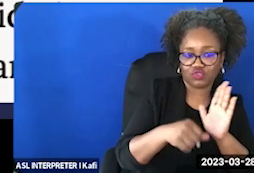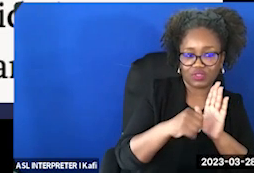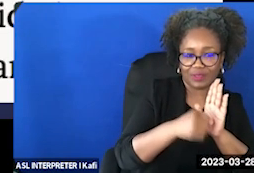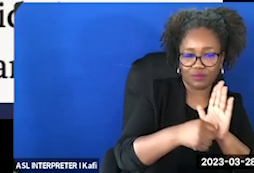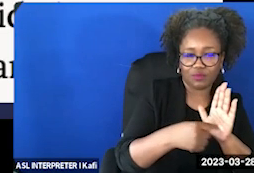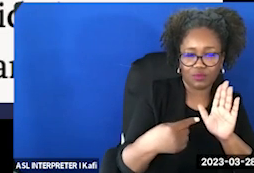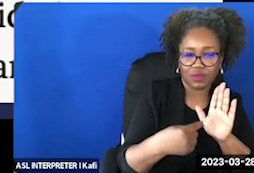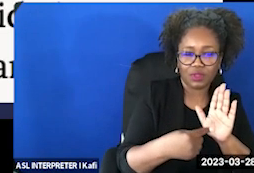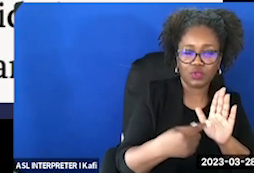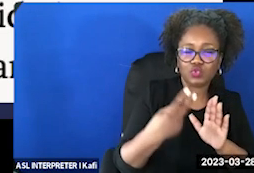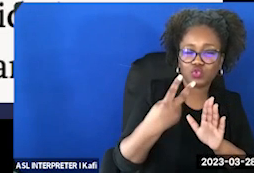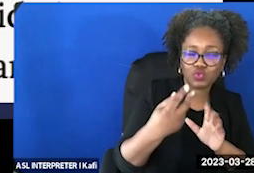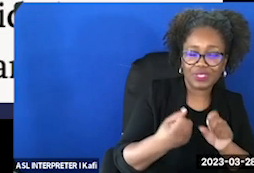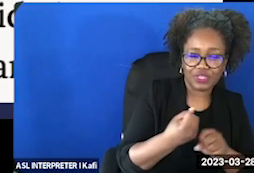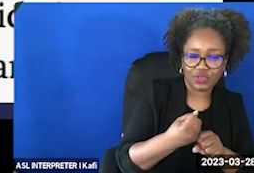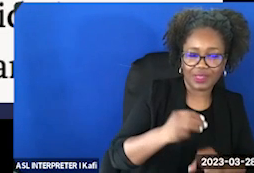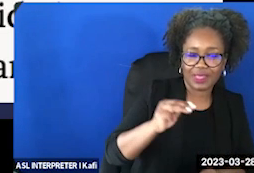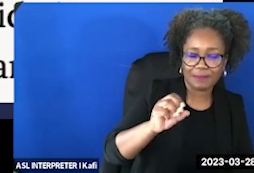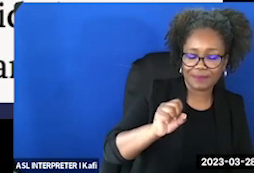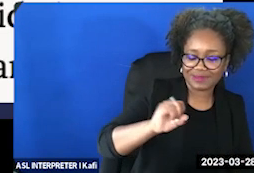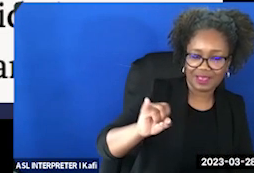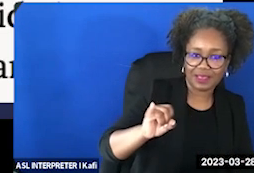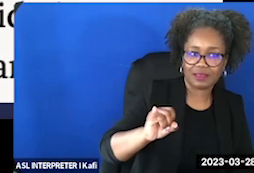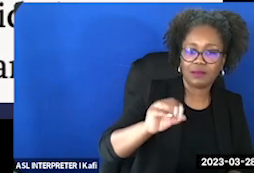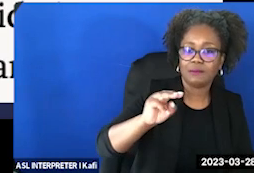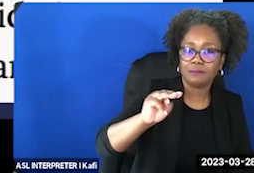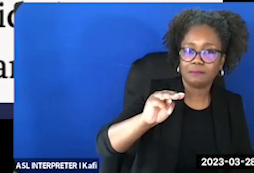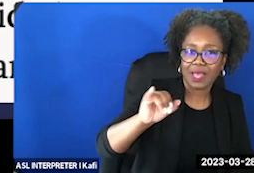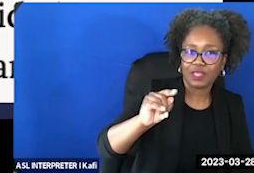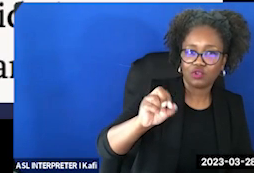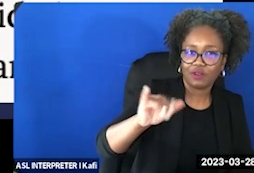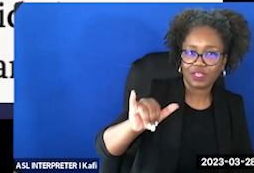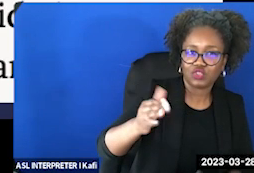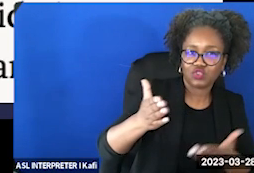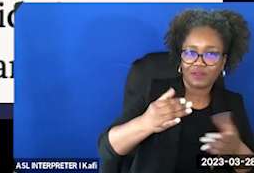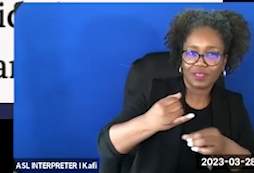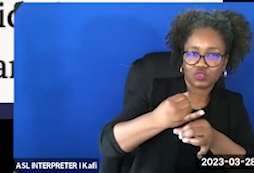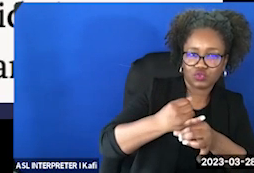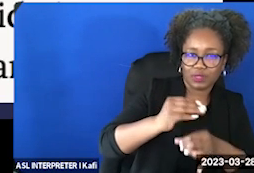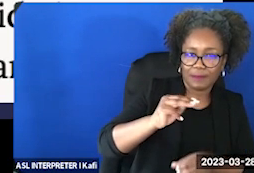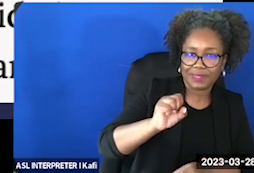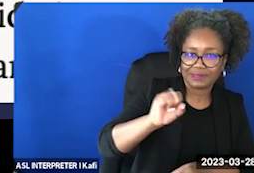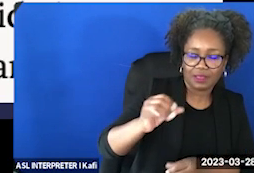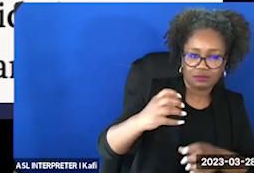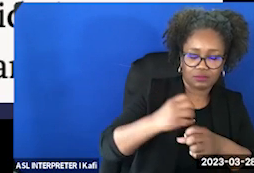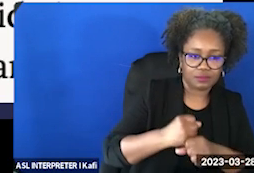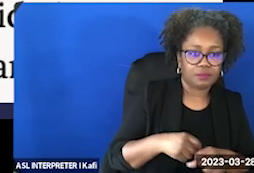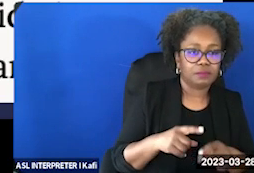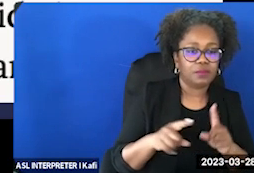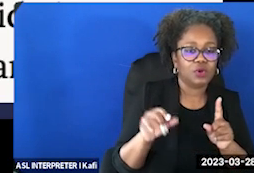Debbie Stine, Science & Technology Policy Academy: Not just 4 years. So this is also something which is Debbie Stine, Science & Technology Policy Academy: but found that you know, like